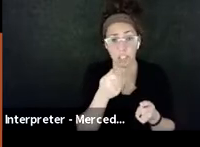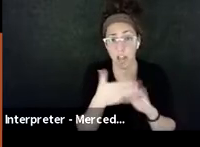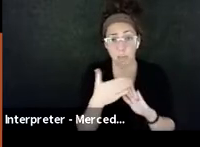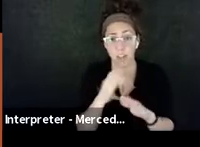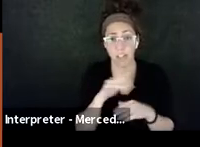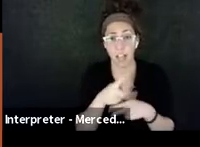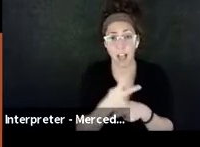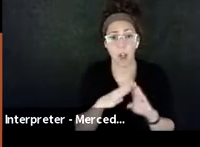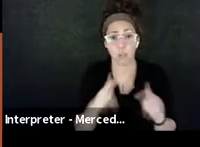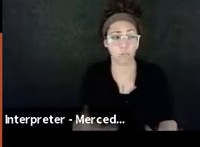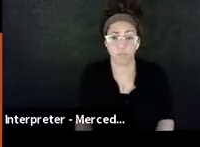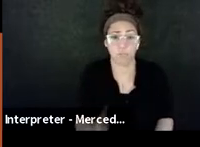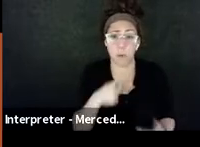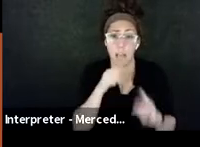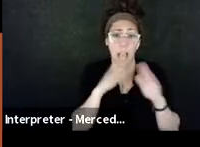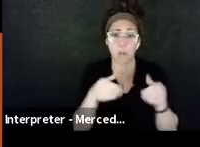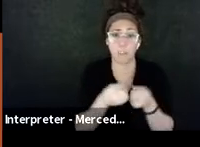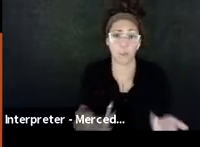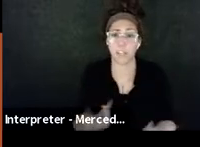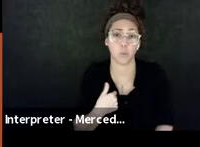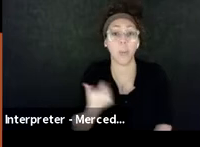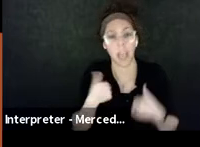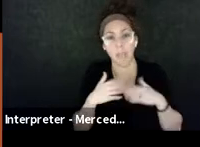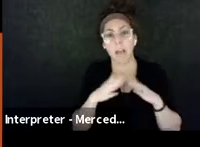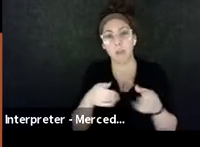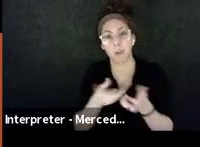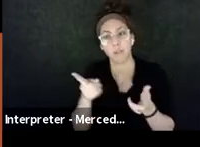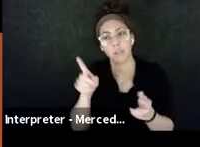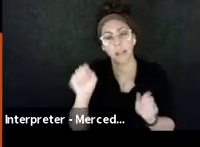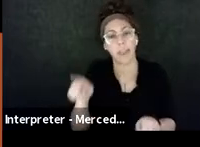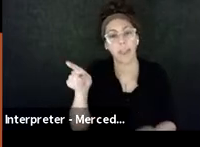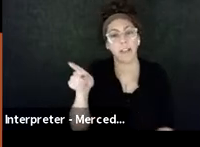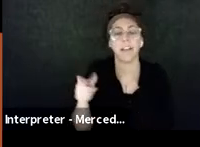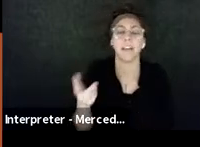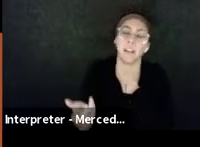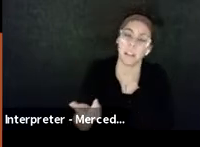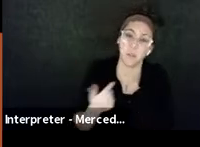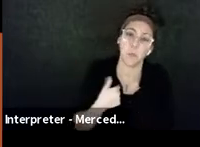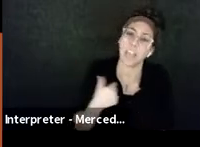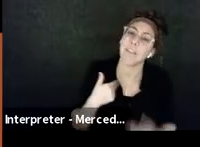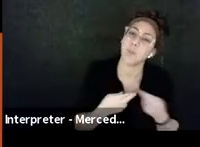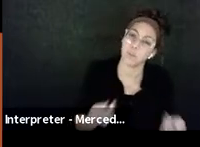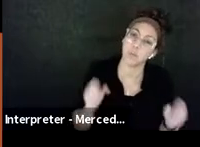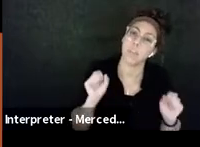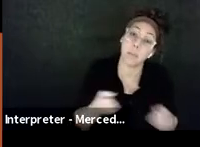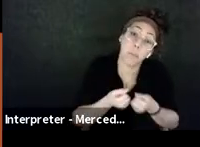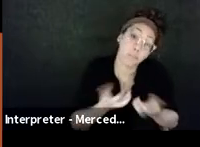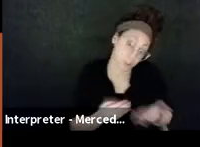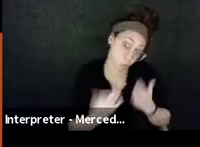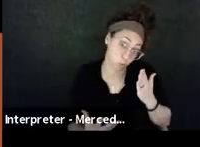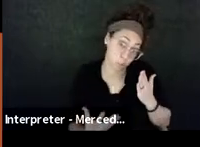Natalie Chavez: We're not a housing provider. We have housing providers who can do that better than we can. But we have resources that we can provide students. So we need to partner.